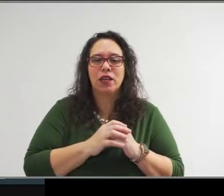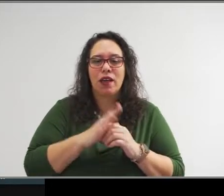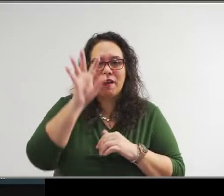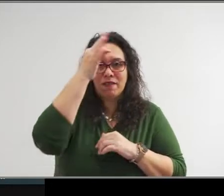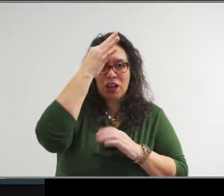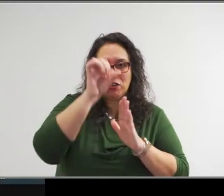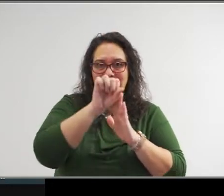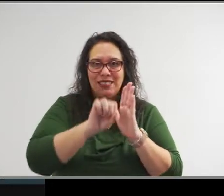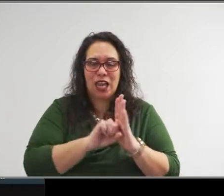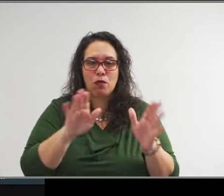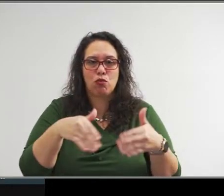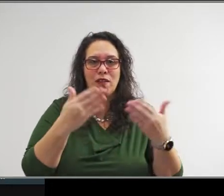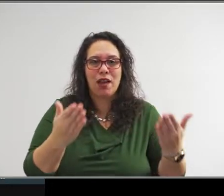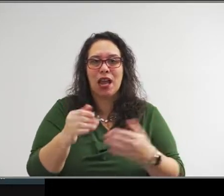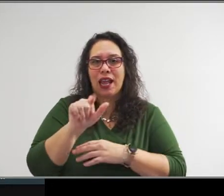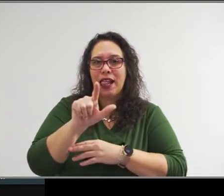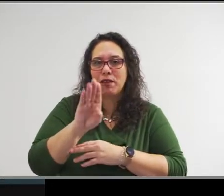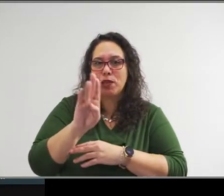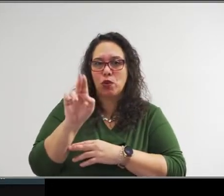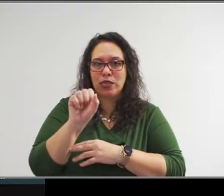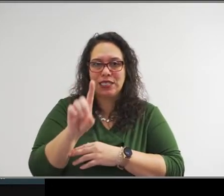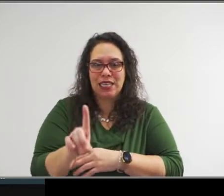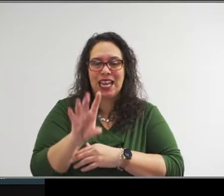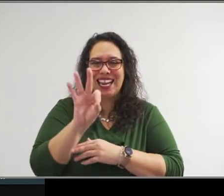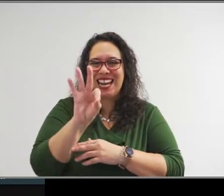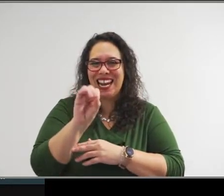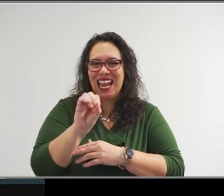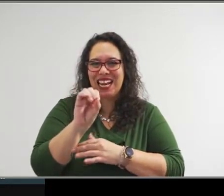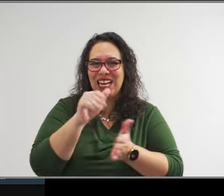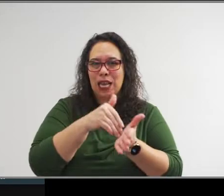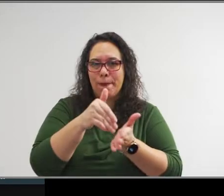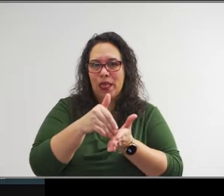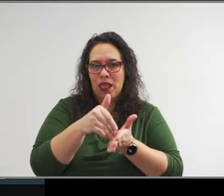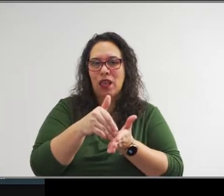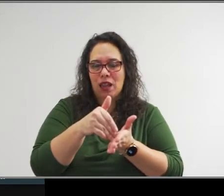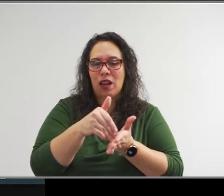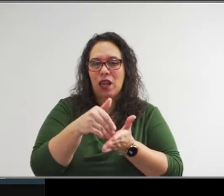have provided LBUSD approximately $90 million in cares act funding.